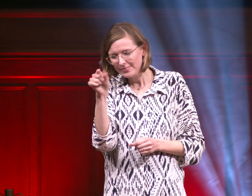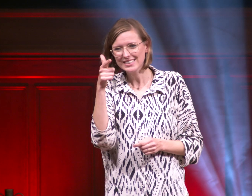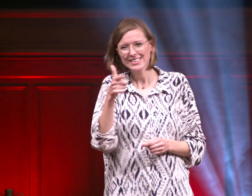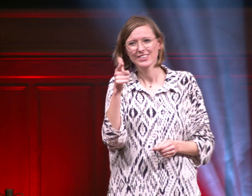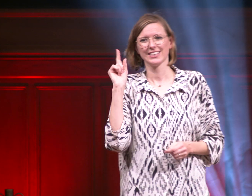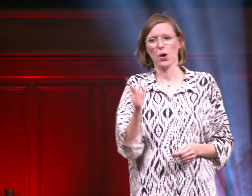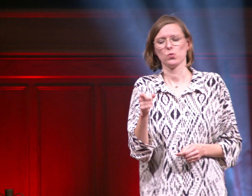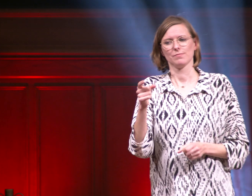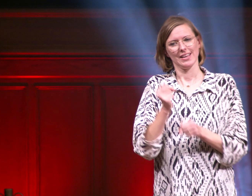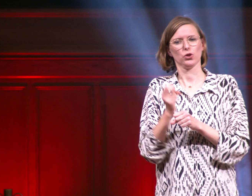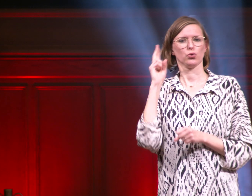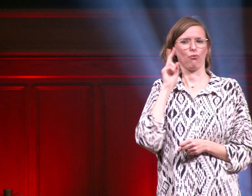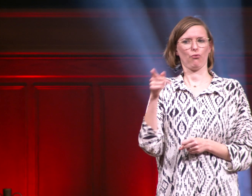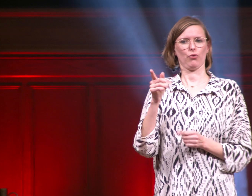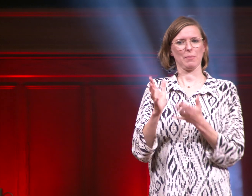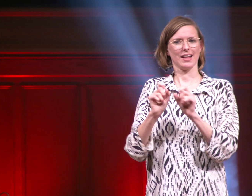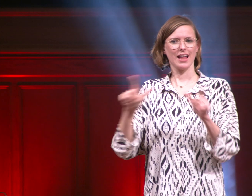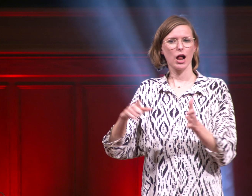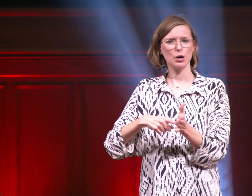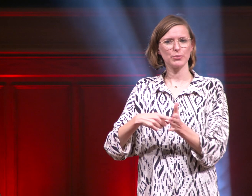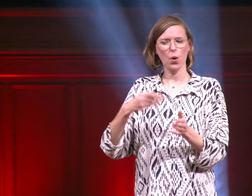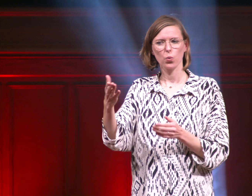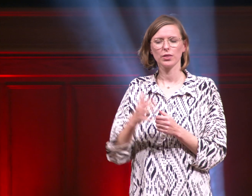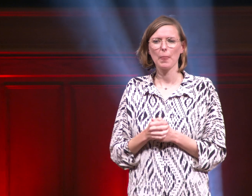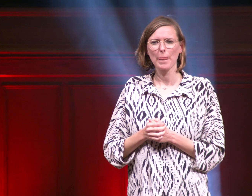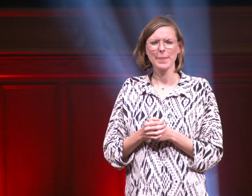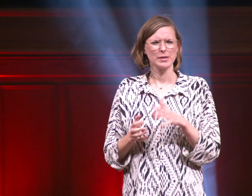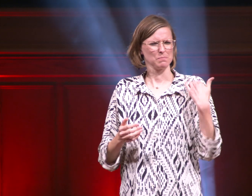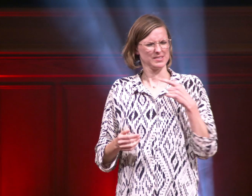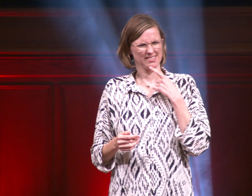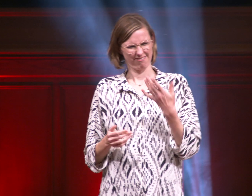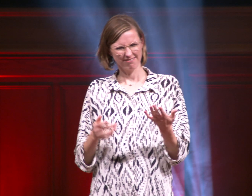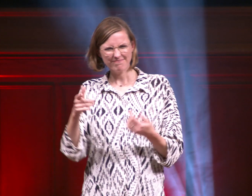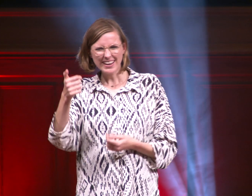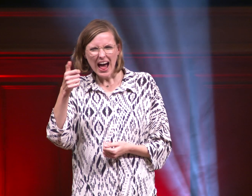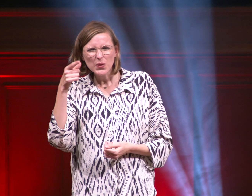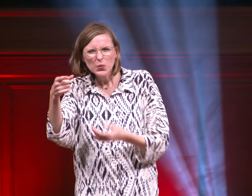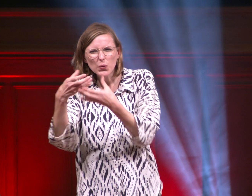a small part of that group, 17,000 people, that use sign language.